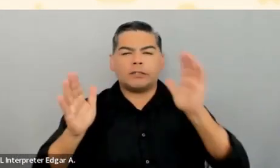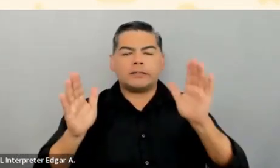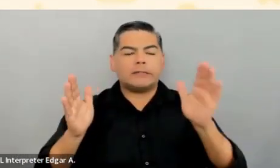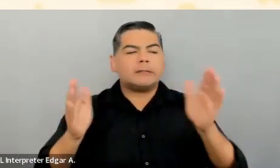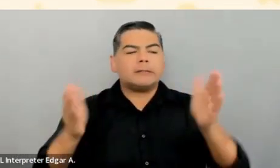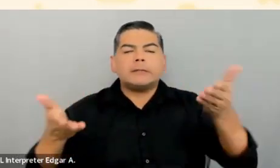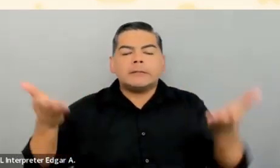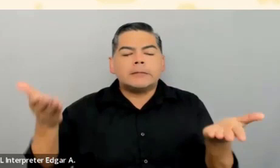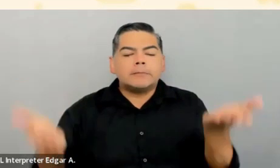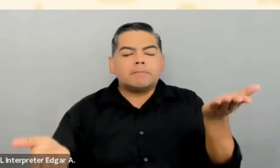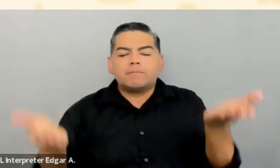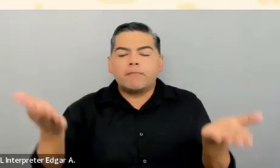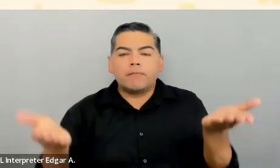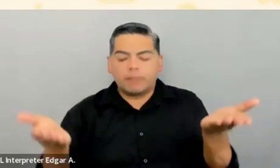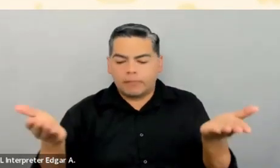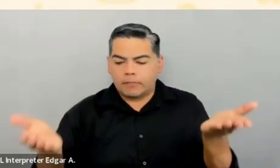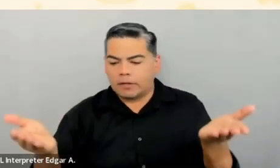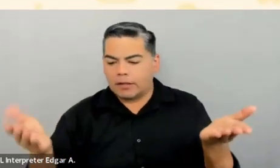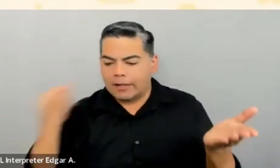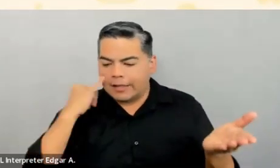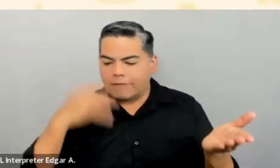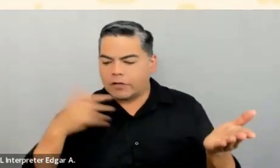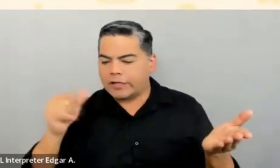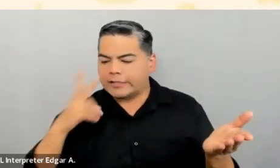If I try and actually look at some of their example demos,